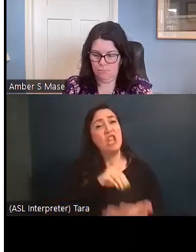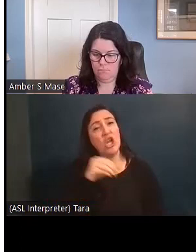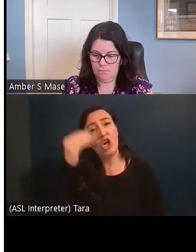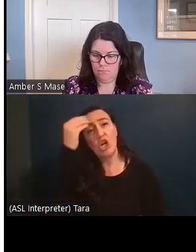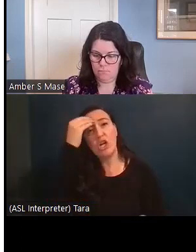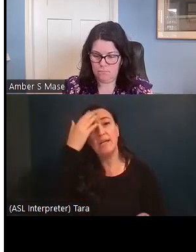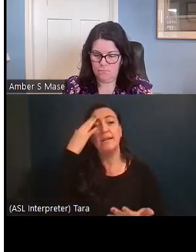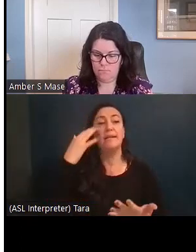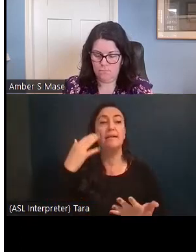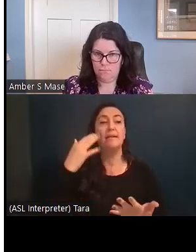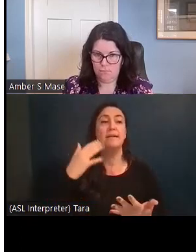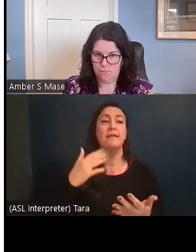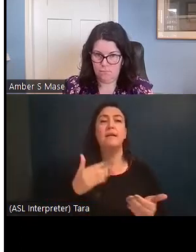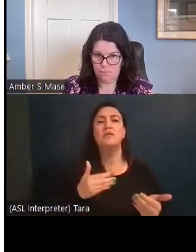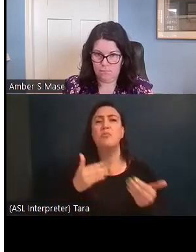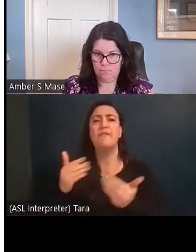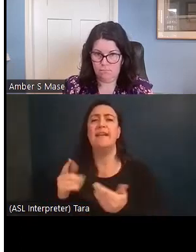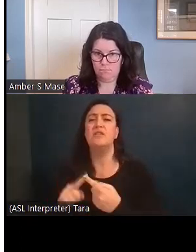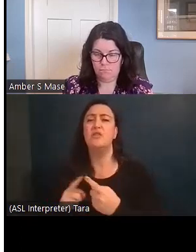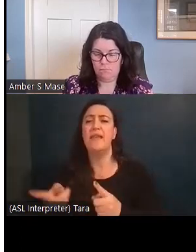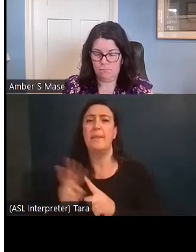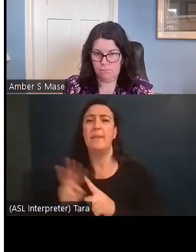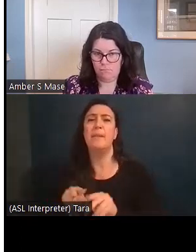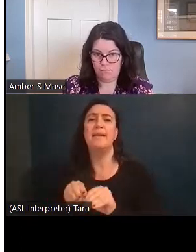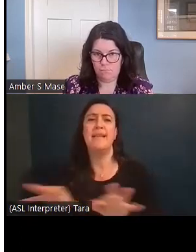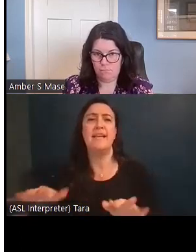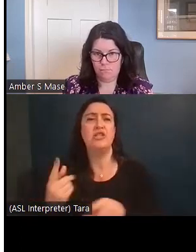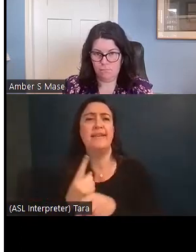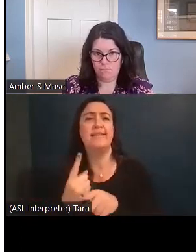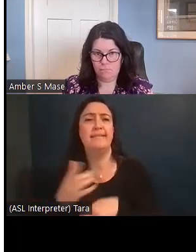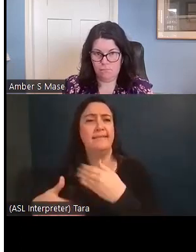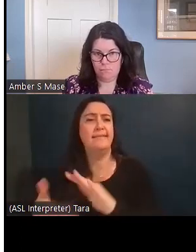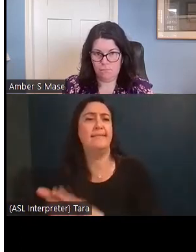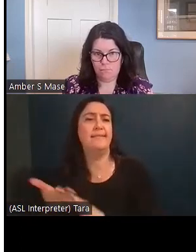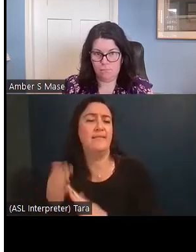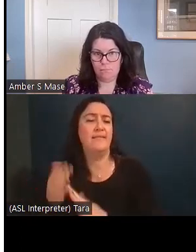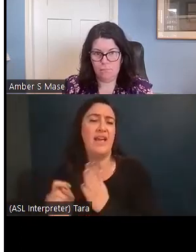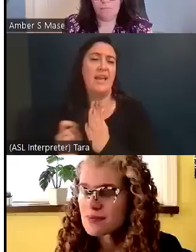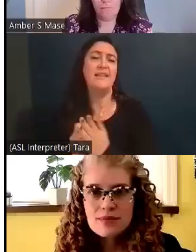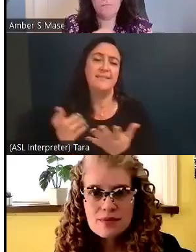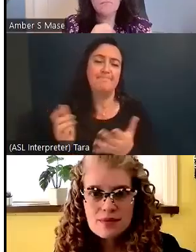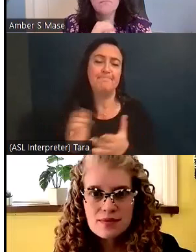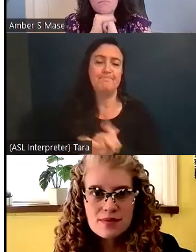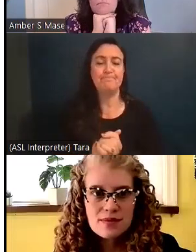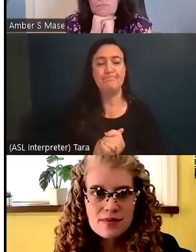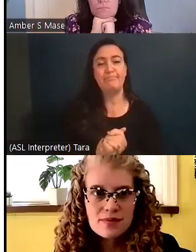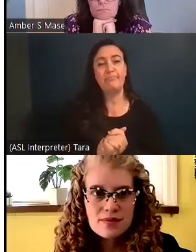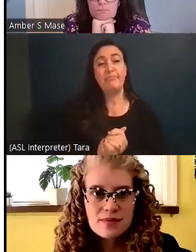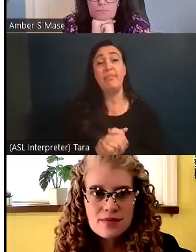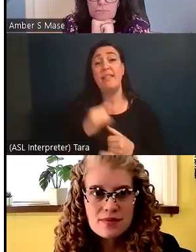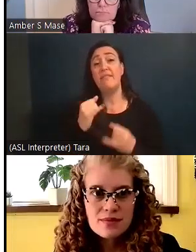implementation phase of a lot of these projects. And then finally our role will be developing an evaluation